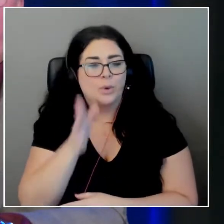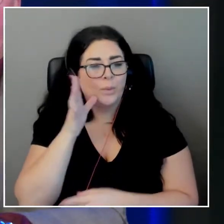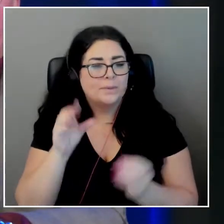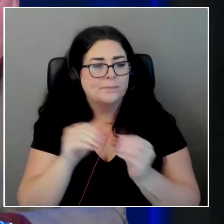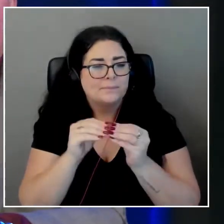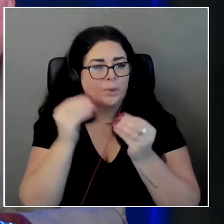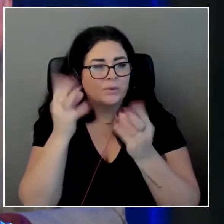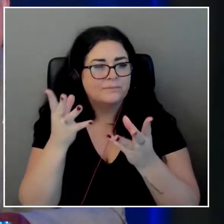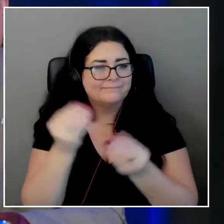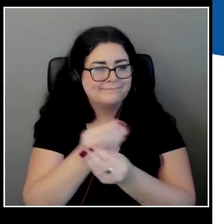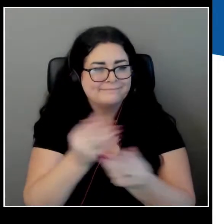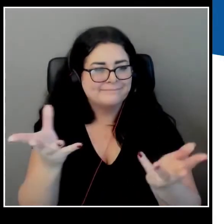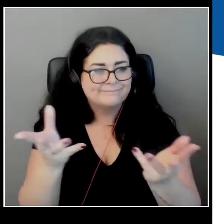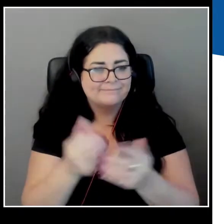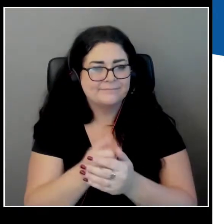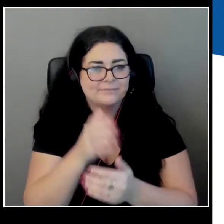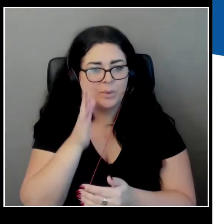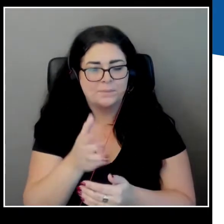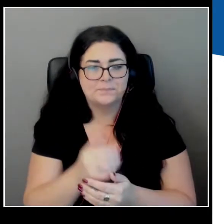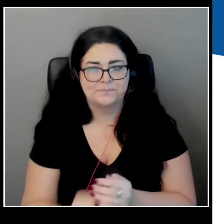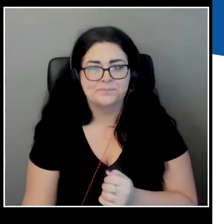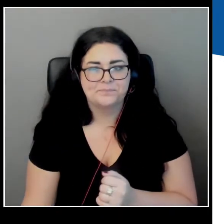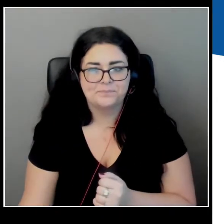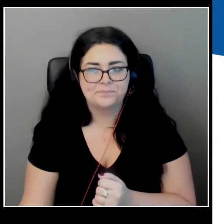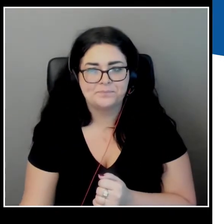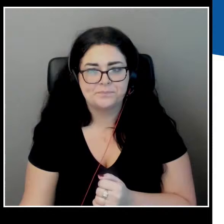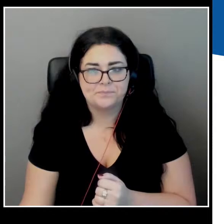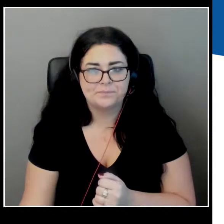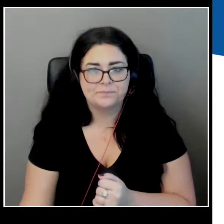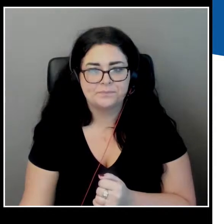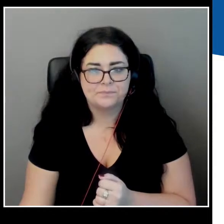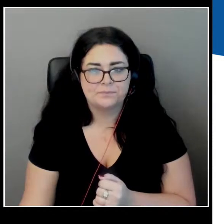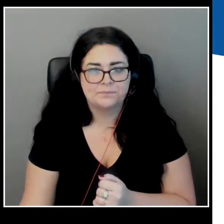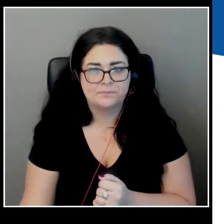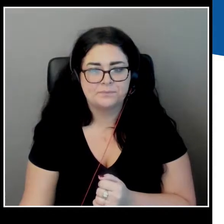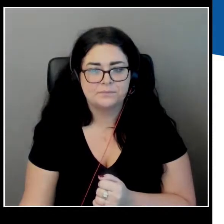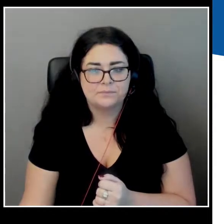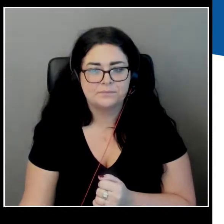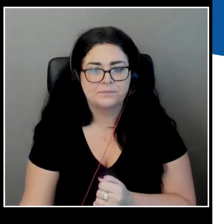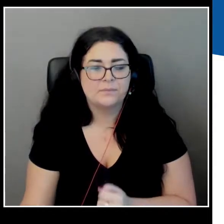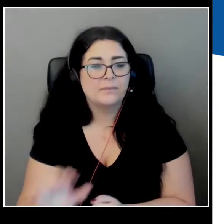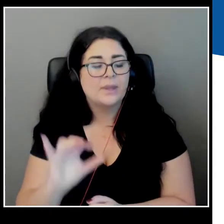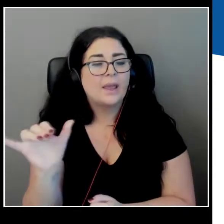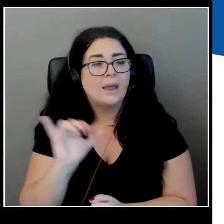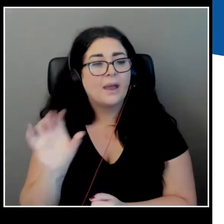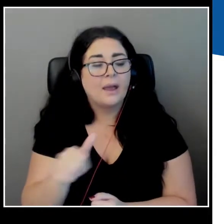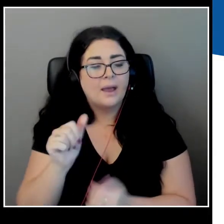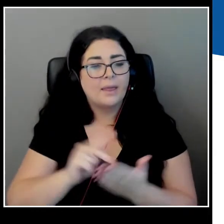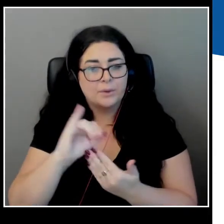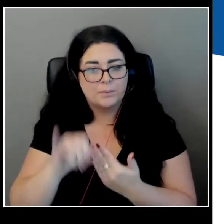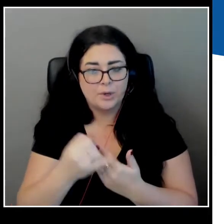Another key infrastructure project that began during the fiscal year is the construction of a new administration building in Port aux Basques.